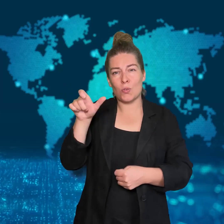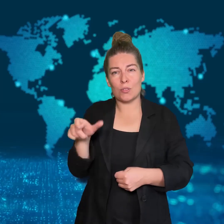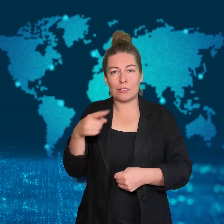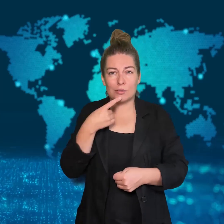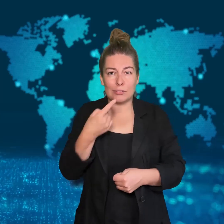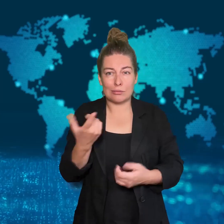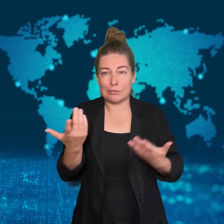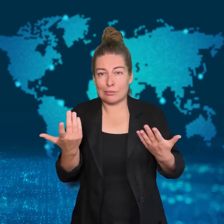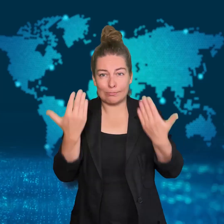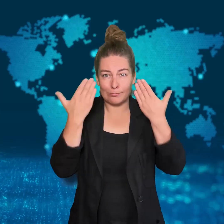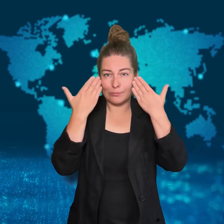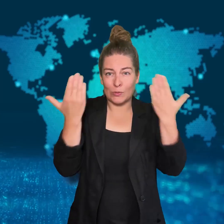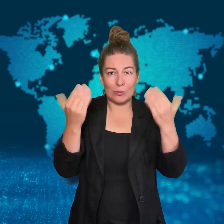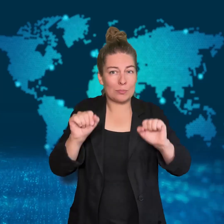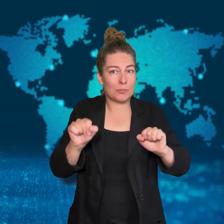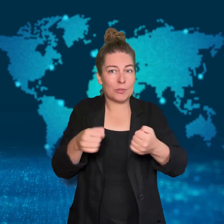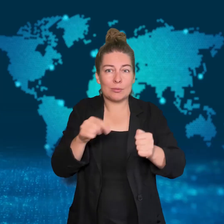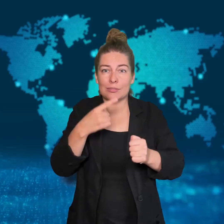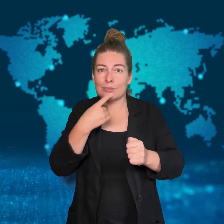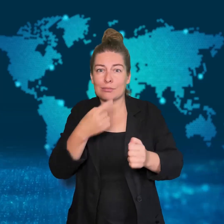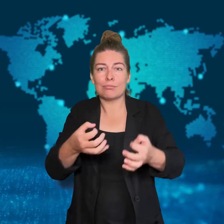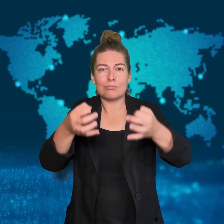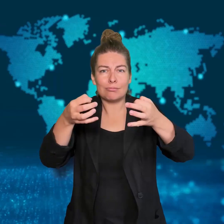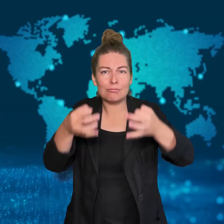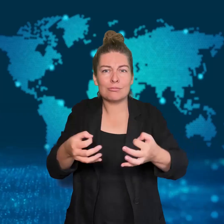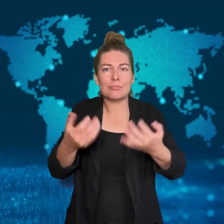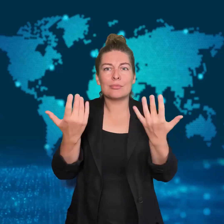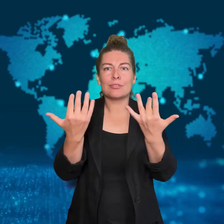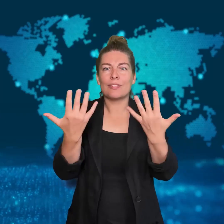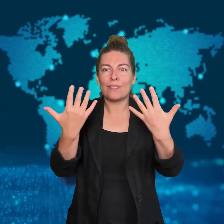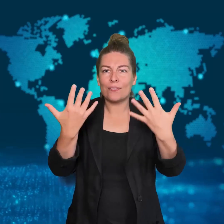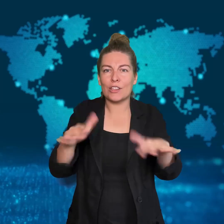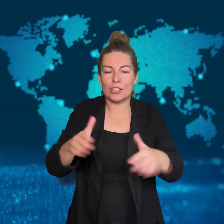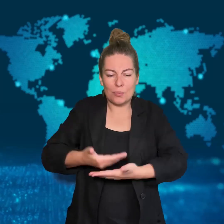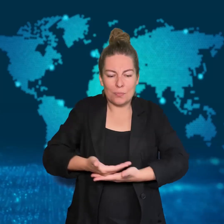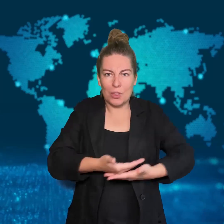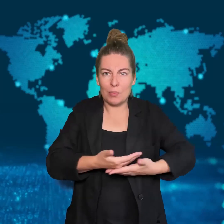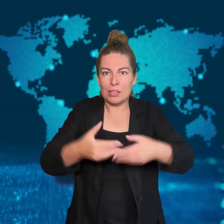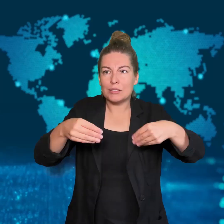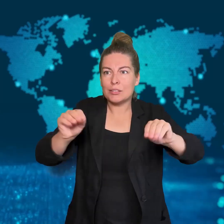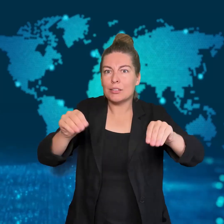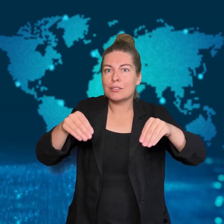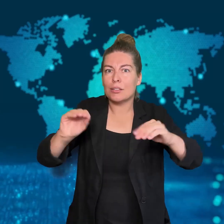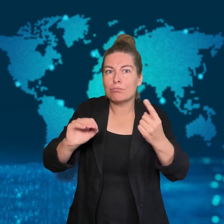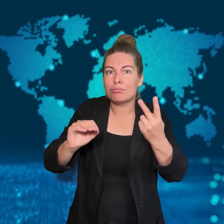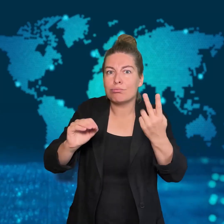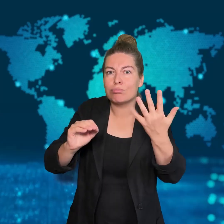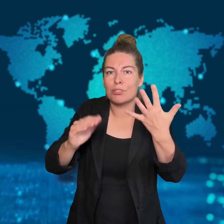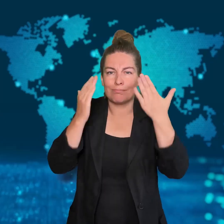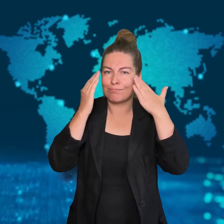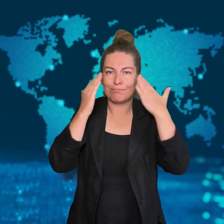One baby was sold and registered in Sichuan province for a profit of over $16,000 USD.